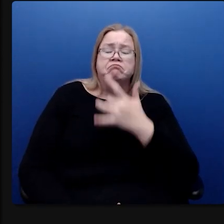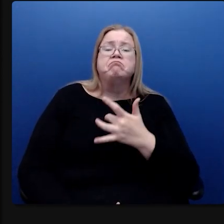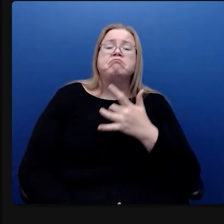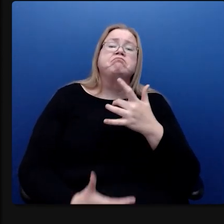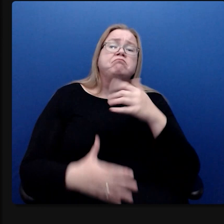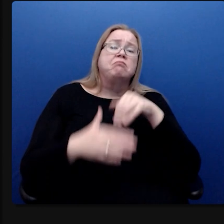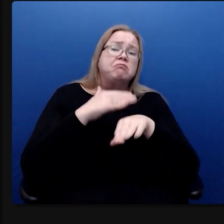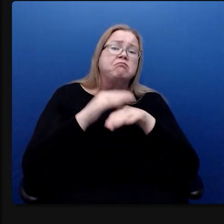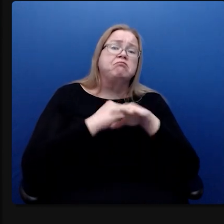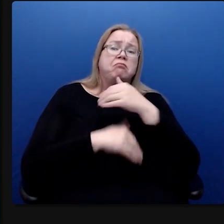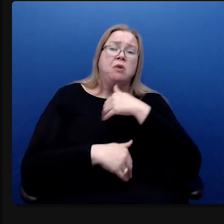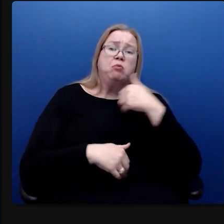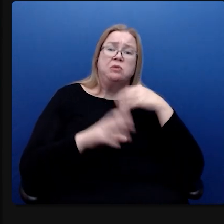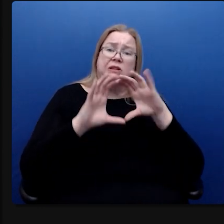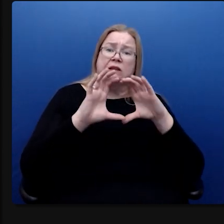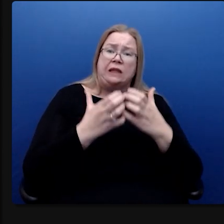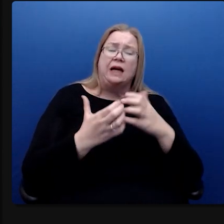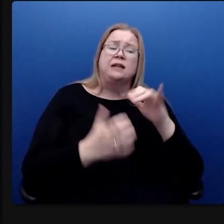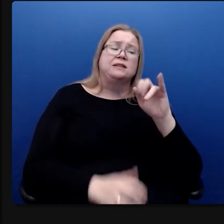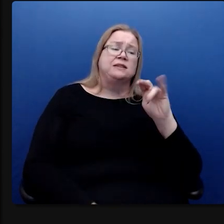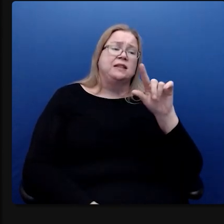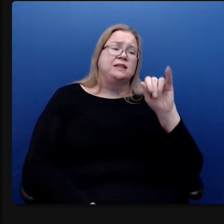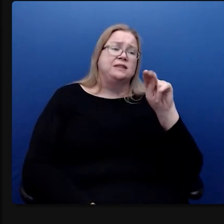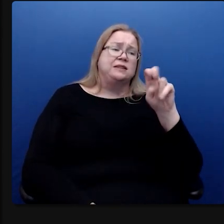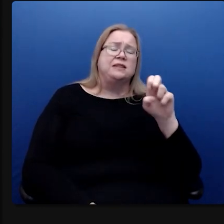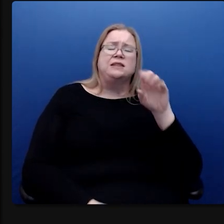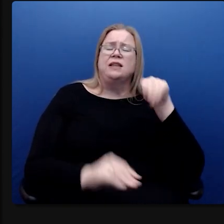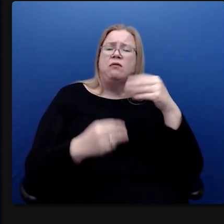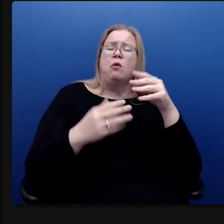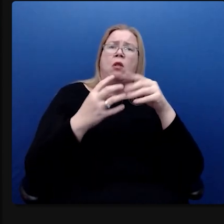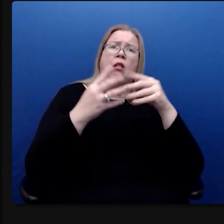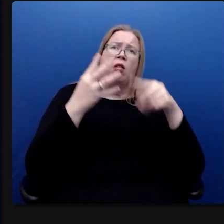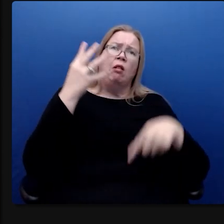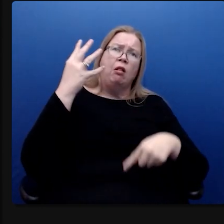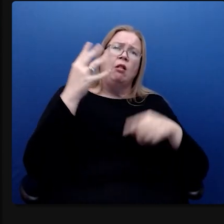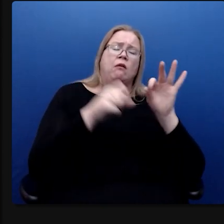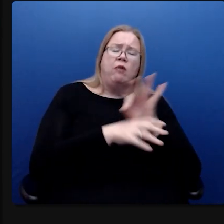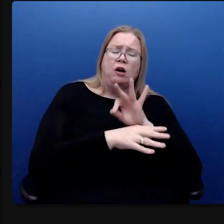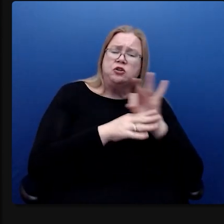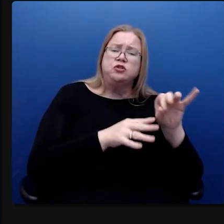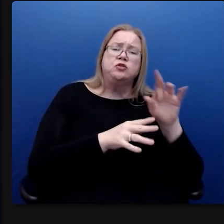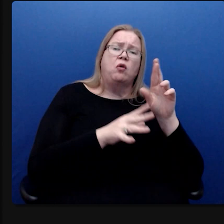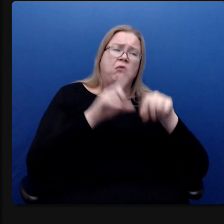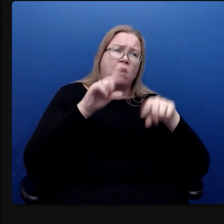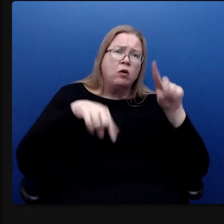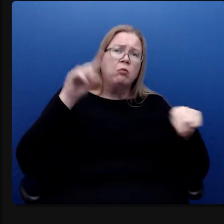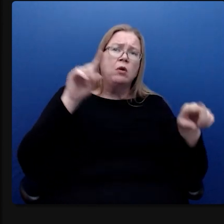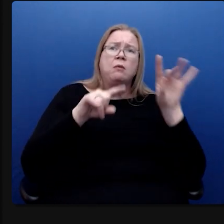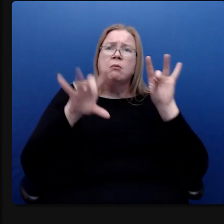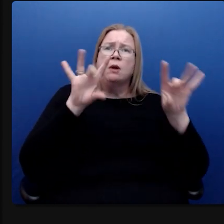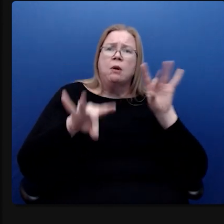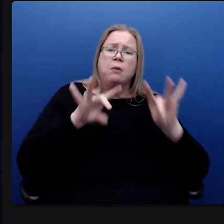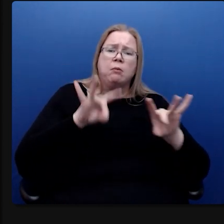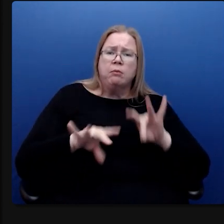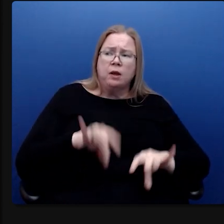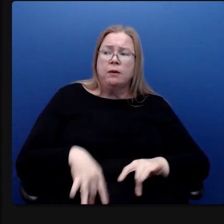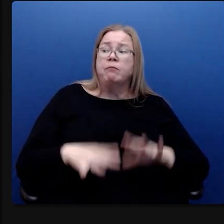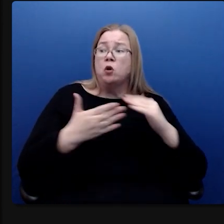Normally, when accessing members of a class, IntelliSense may give you a long list of functions or variables to choose from.